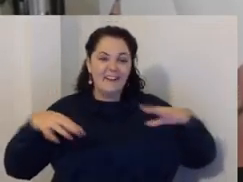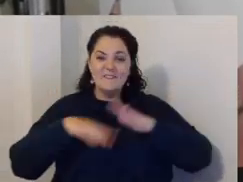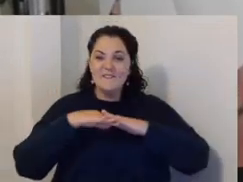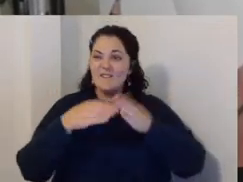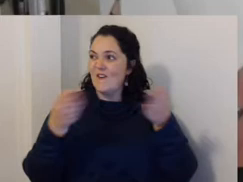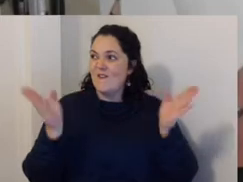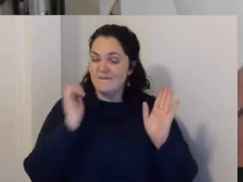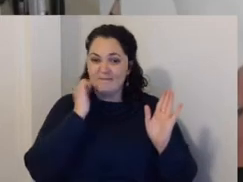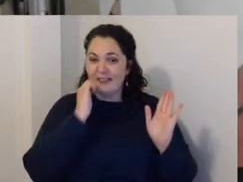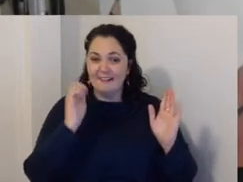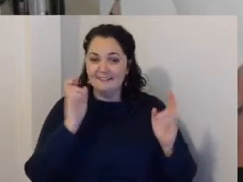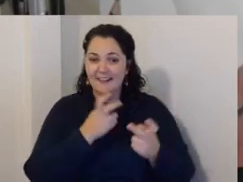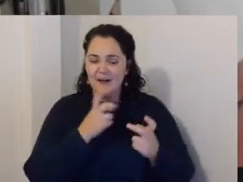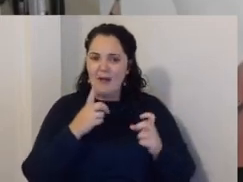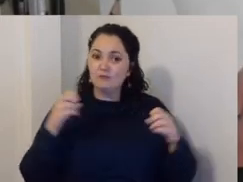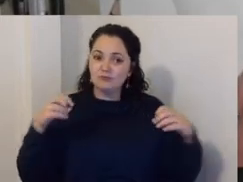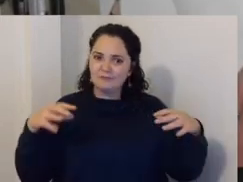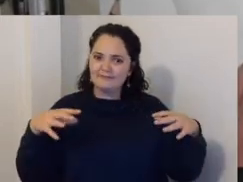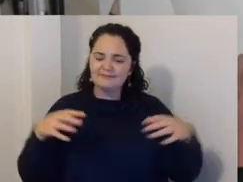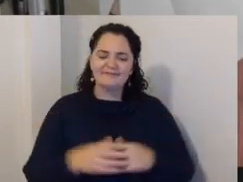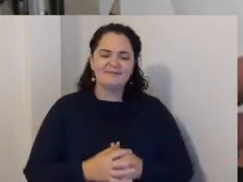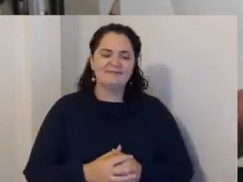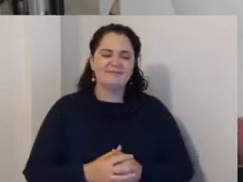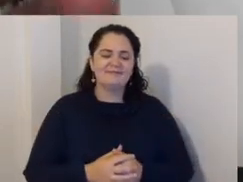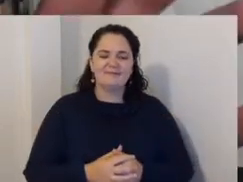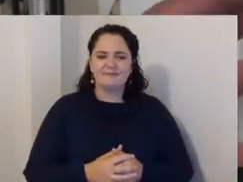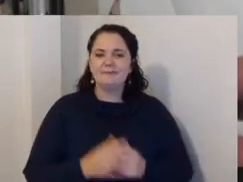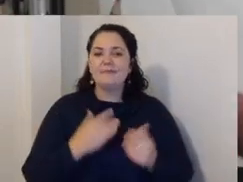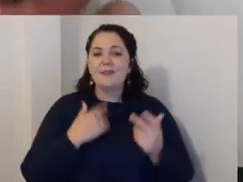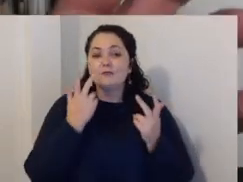we're gonna show here is a couple of different methods that you can use to start to build up